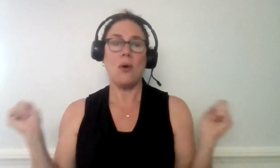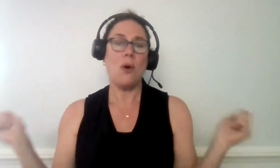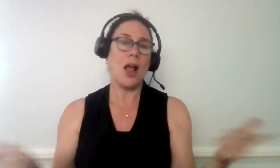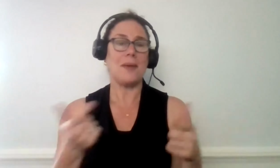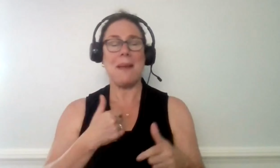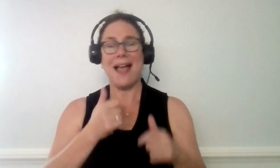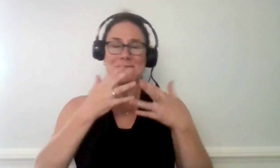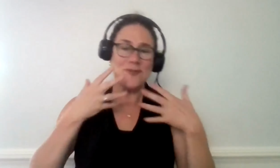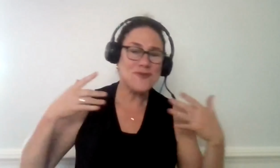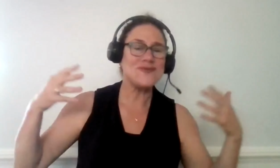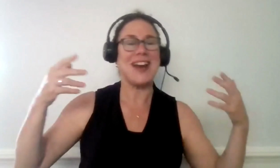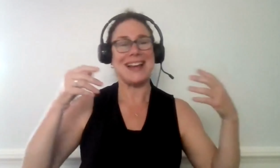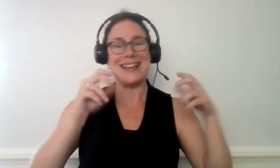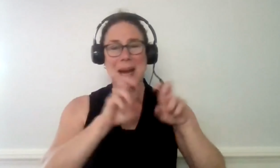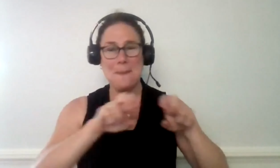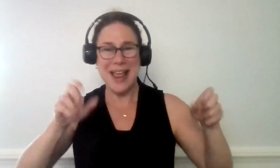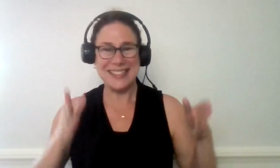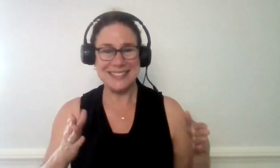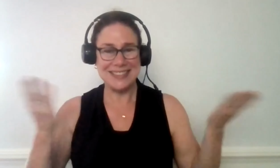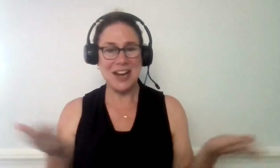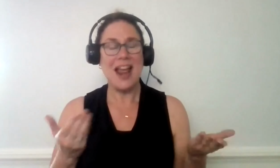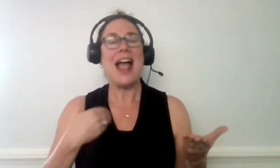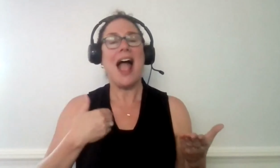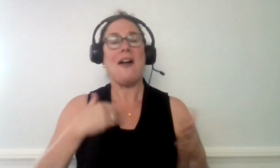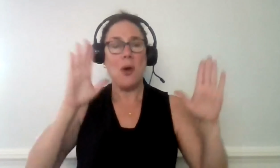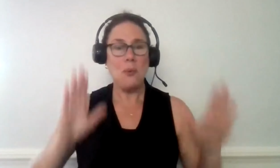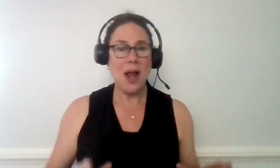here, and everyone have a great Global Accessibility Awareness Day!